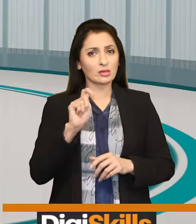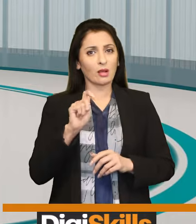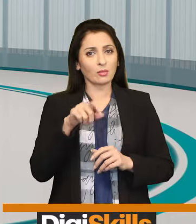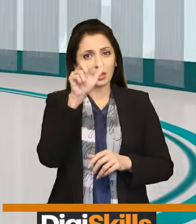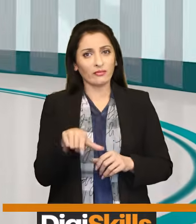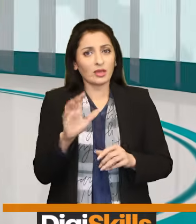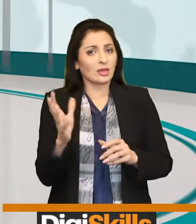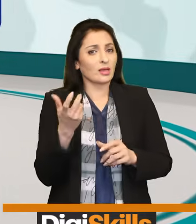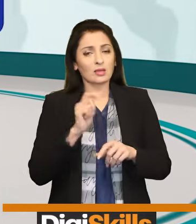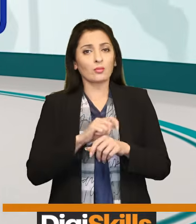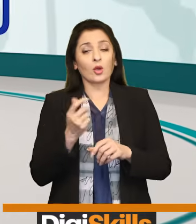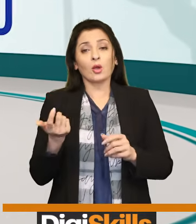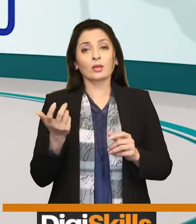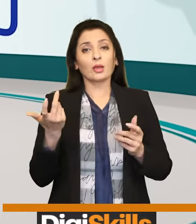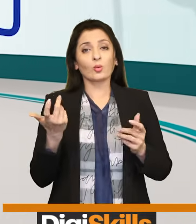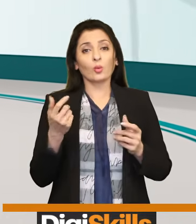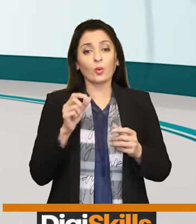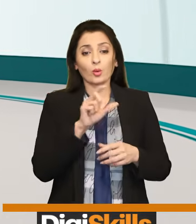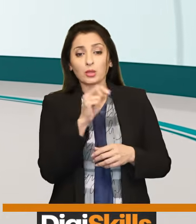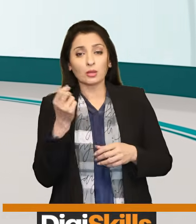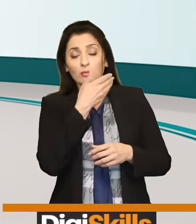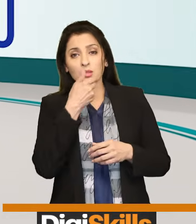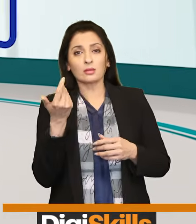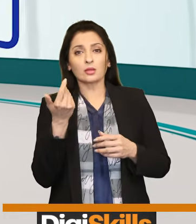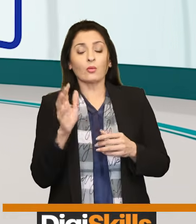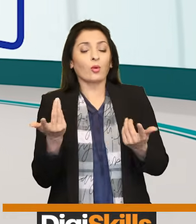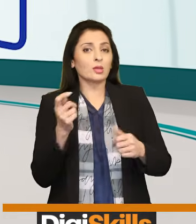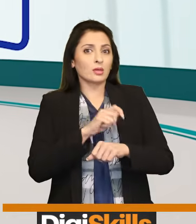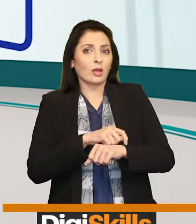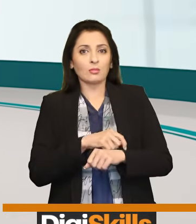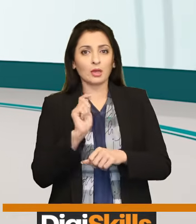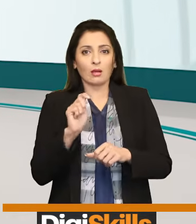What are their preferences? What time zone they prefer to work in?